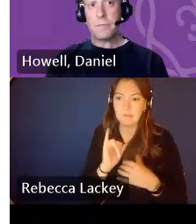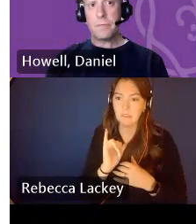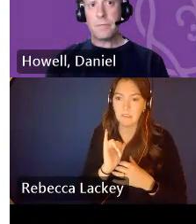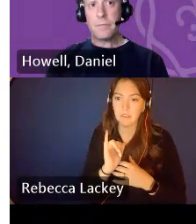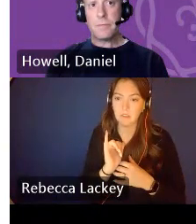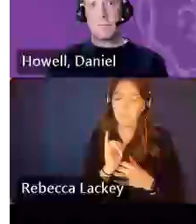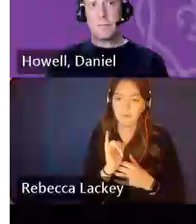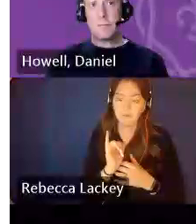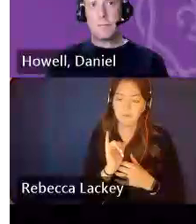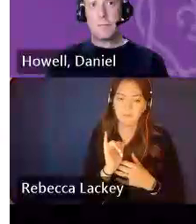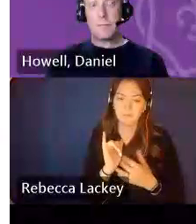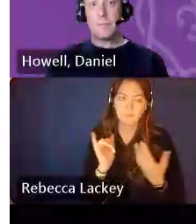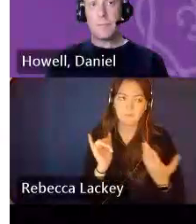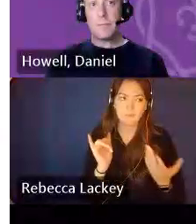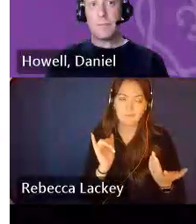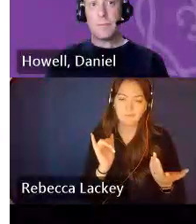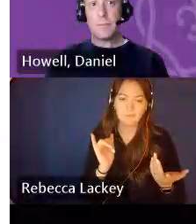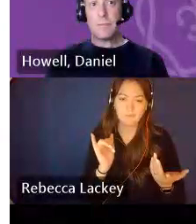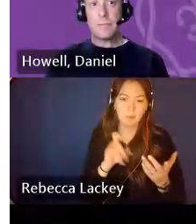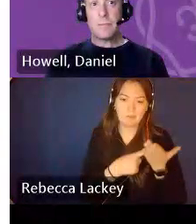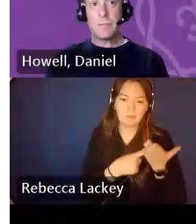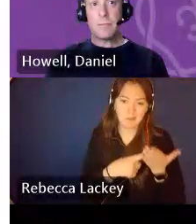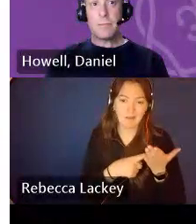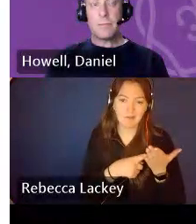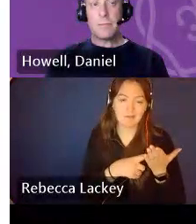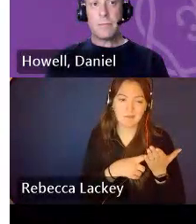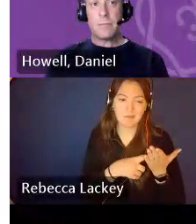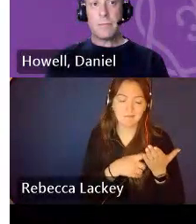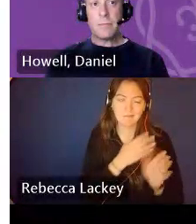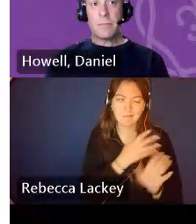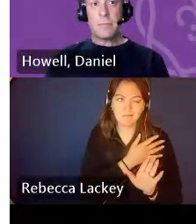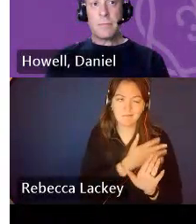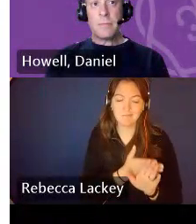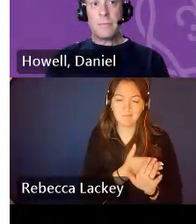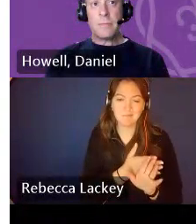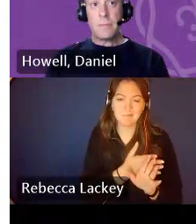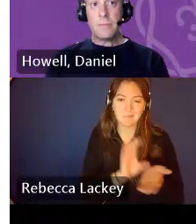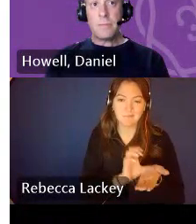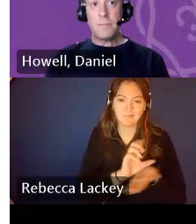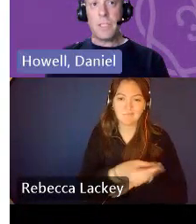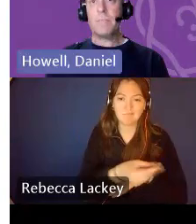to get to that point where we can discuss uh you know compensation and things like that.